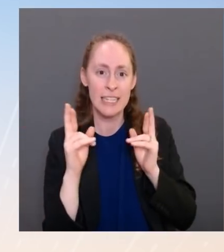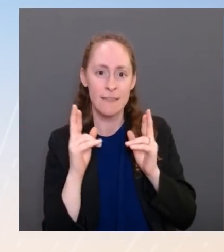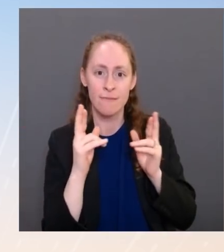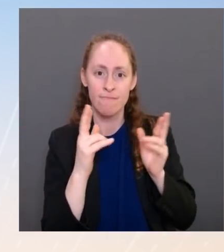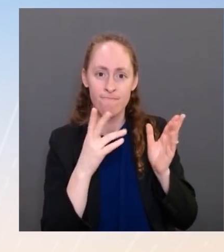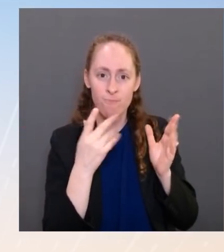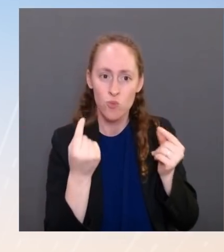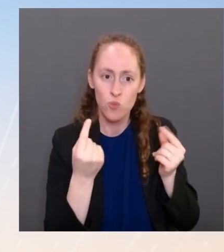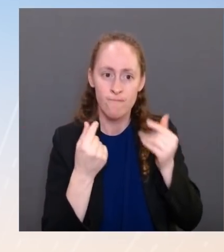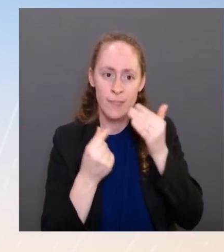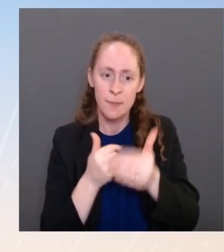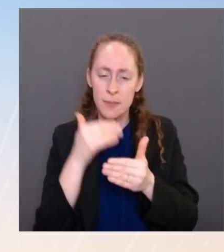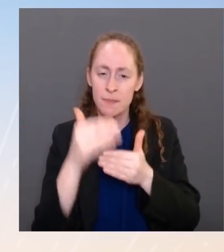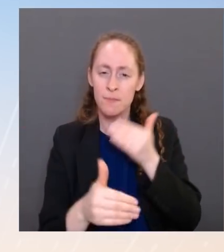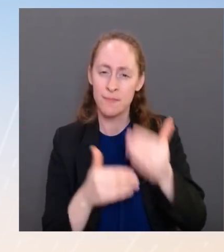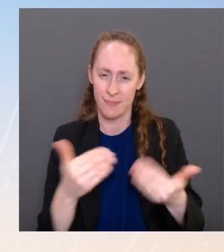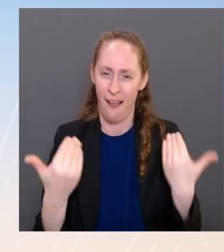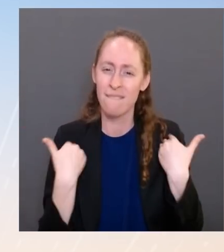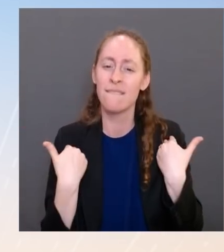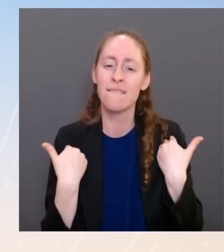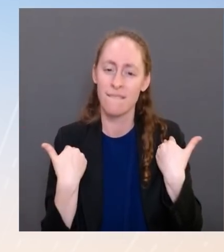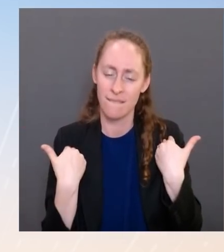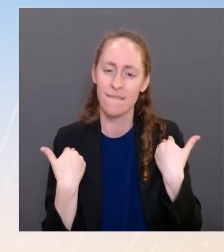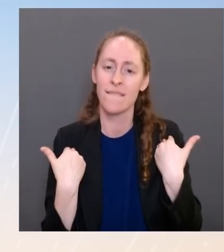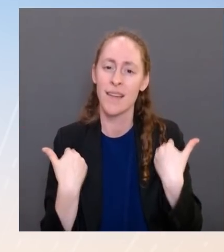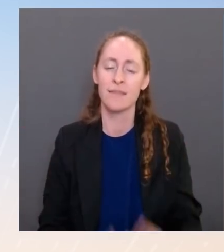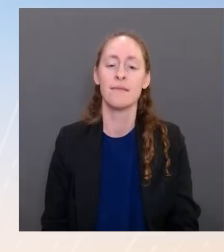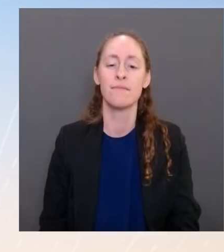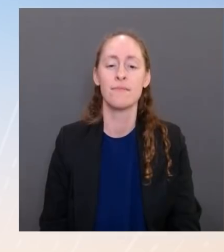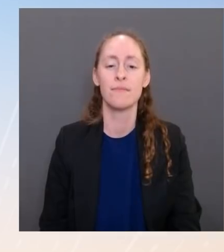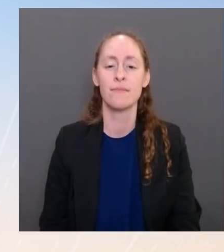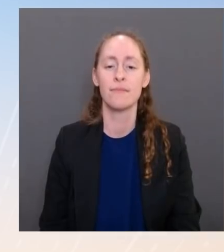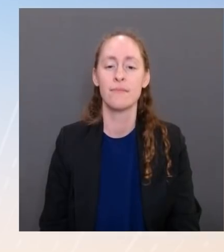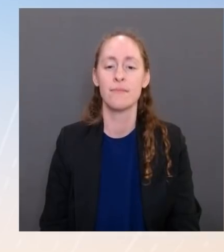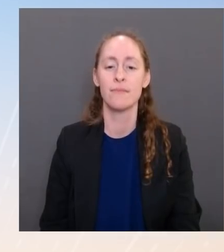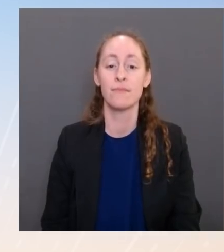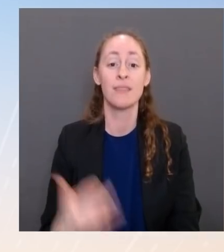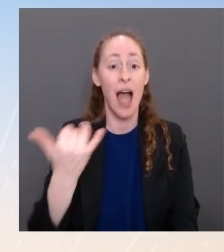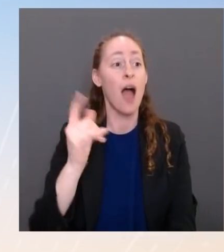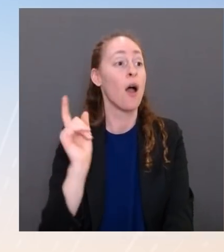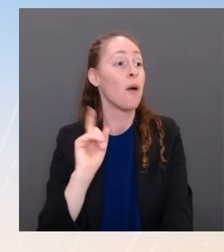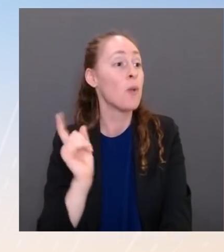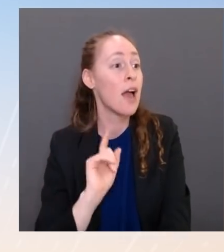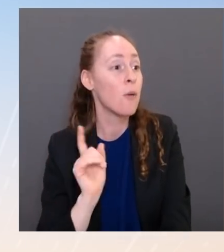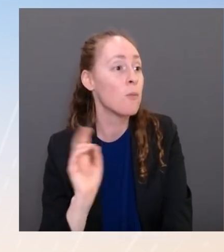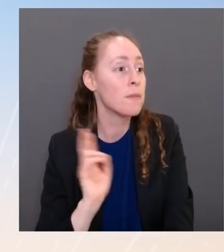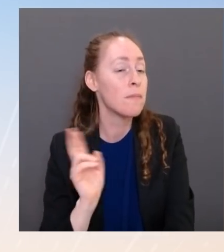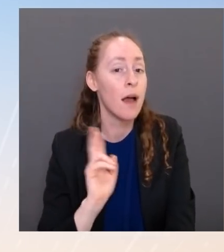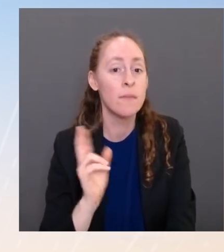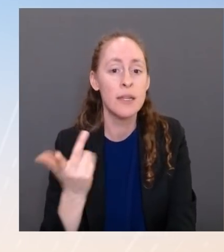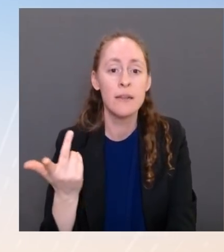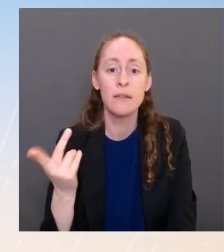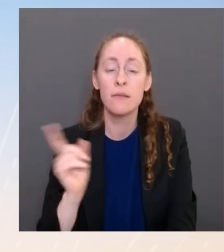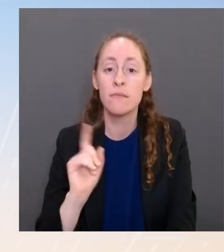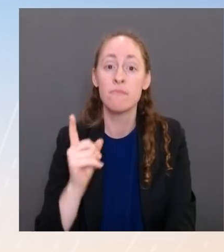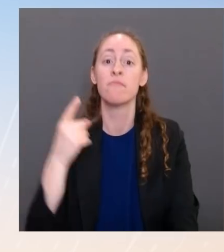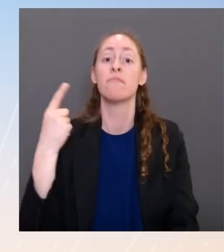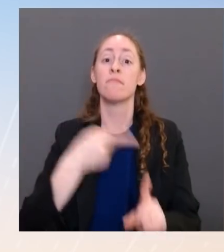which would instead raise costs on the American people and sunset or end -- whatever you want to call it -- Medicare and Social Security. The Press: But last week, Chairman Powell did say